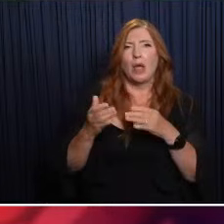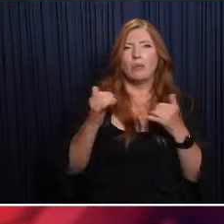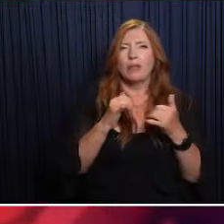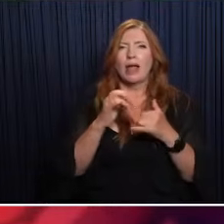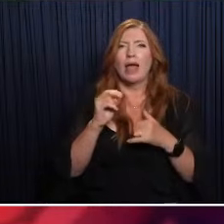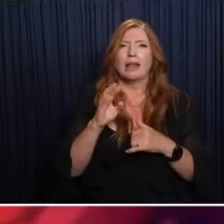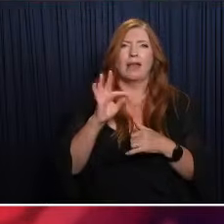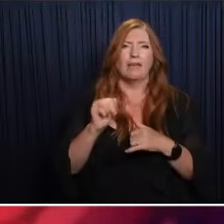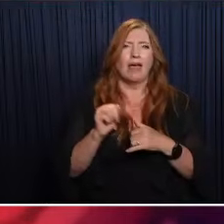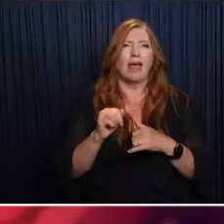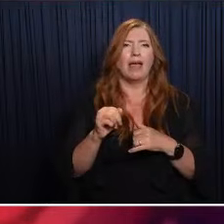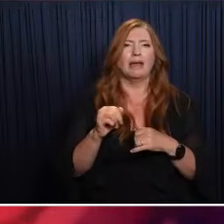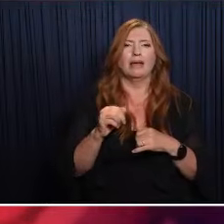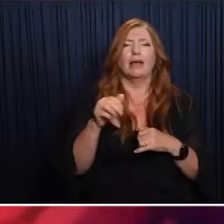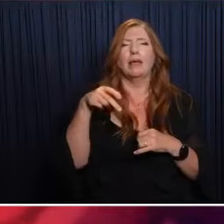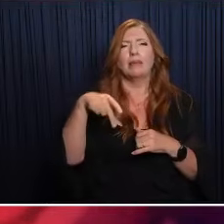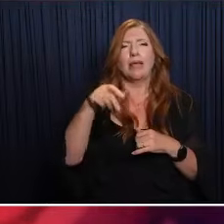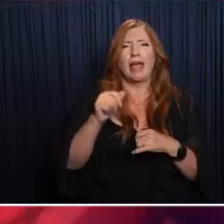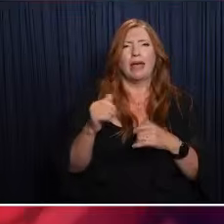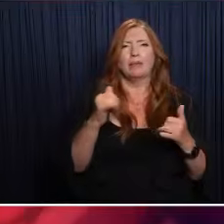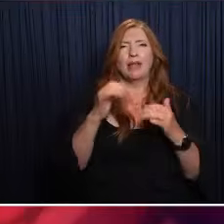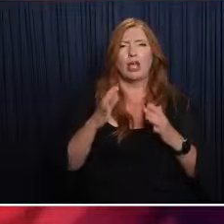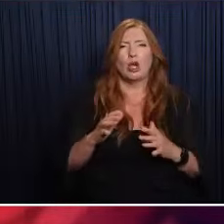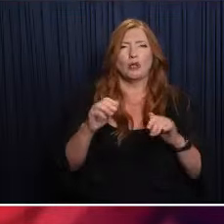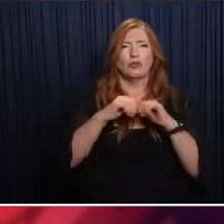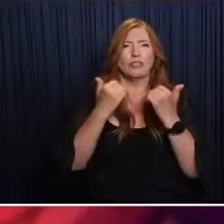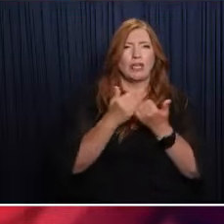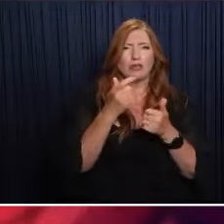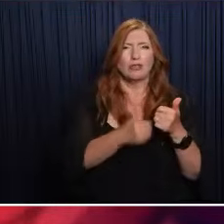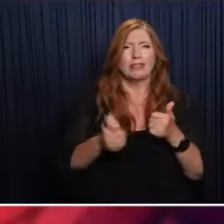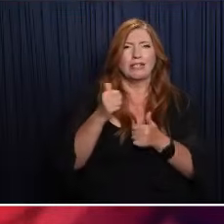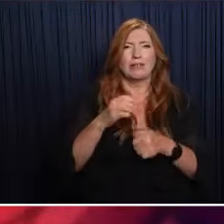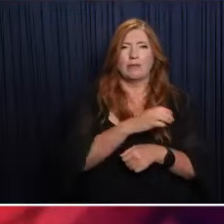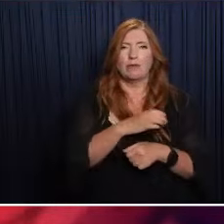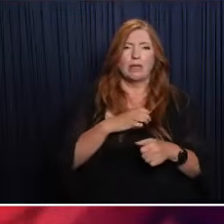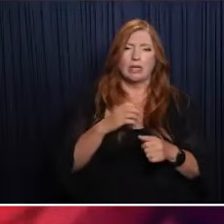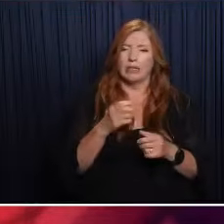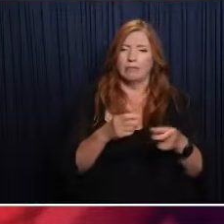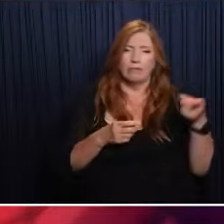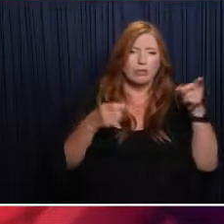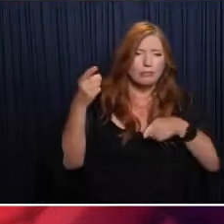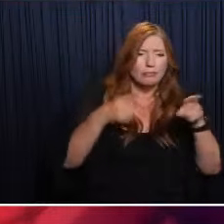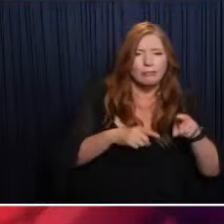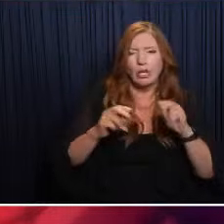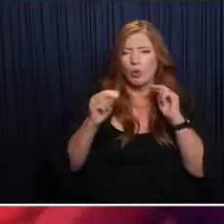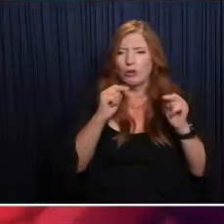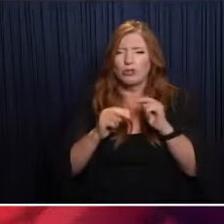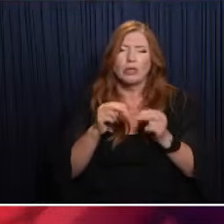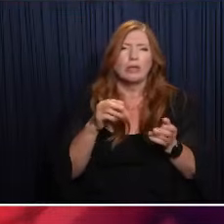FUTURE OF THAT? WELL, YOU KNOW, I SPENT TIME